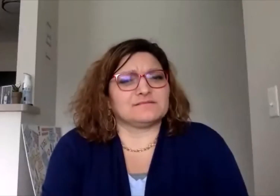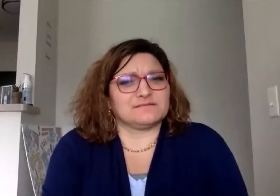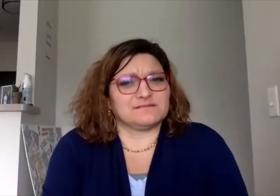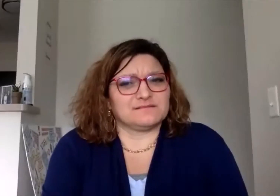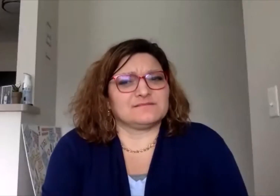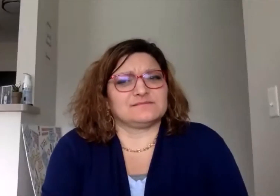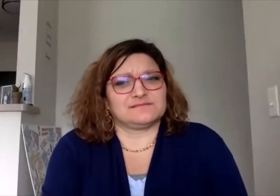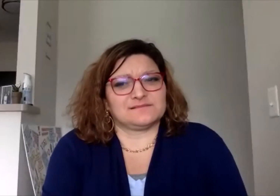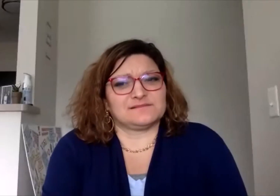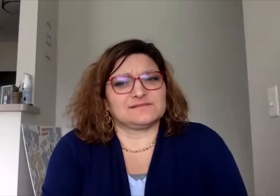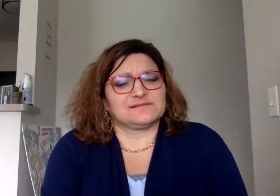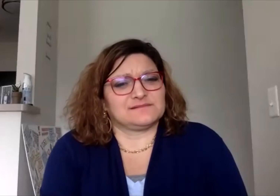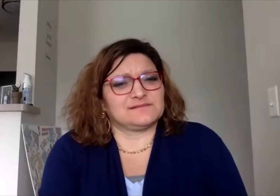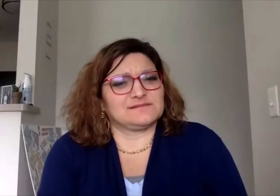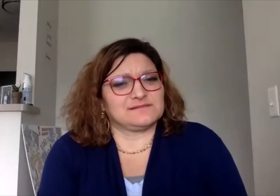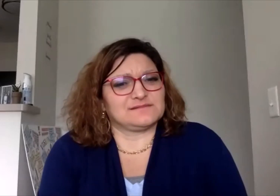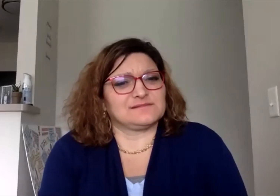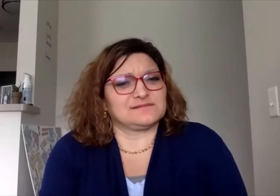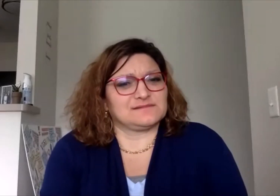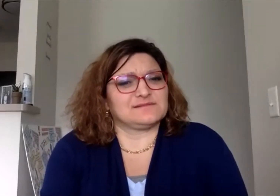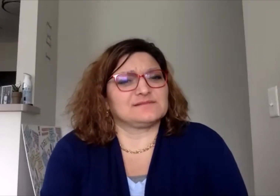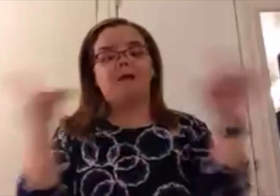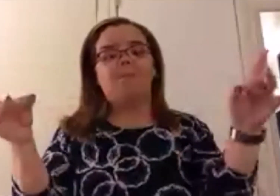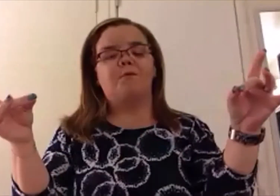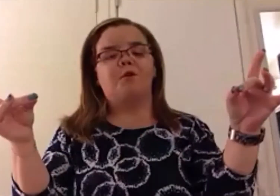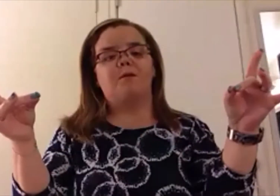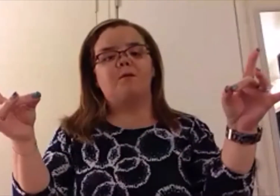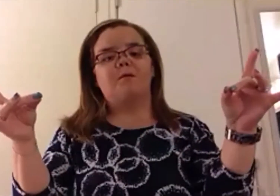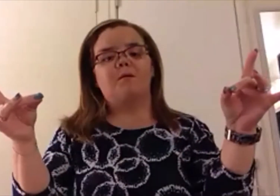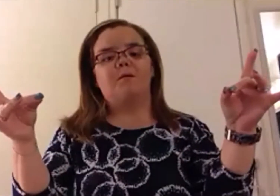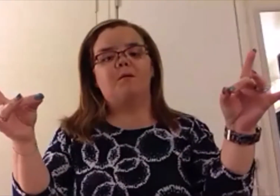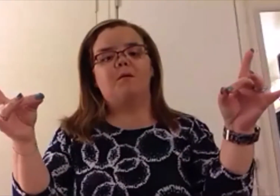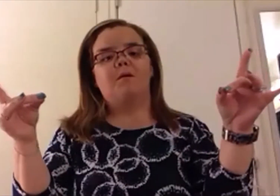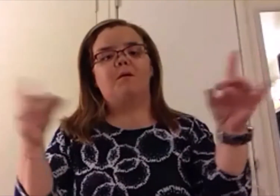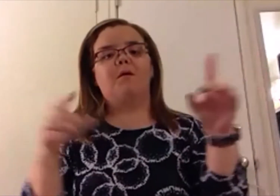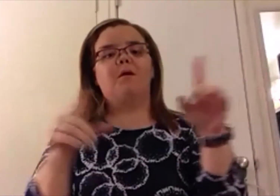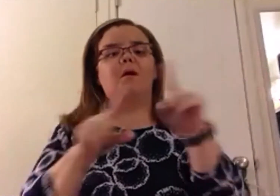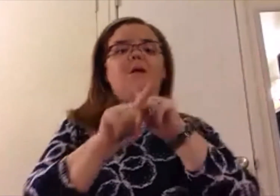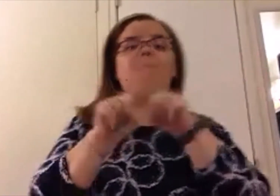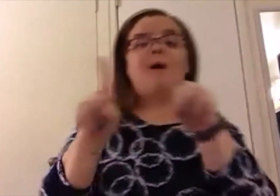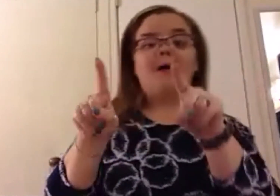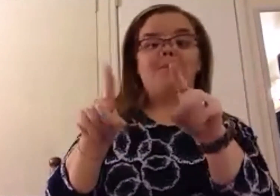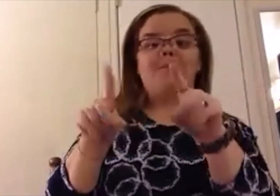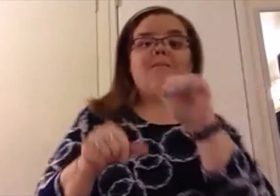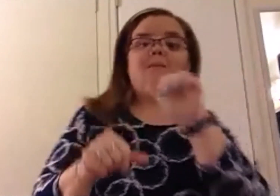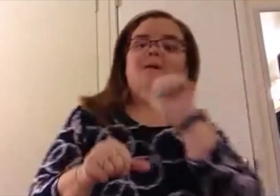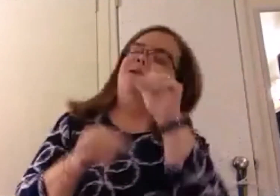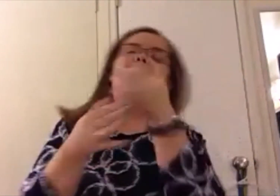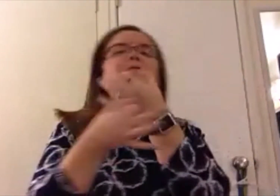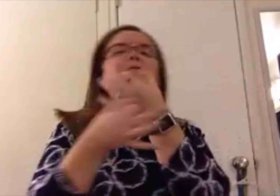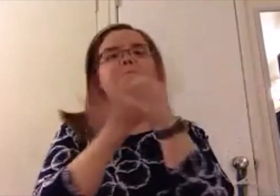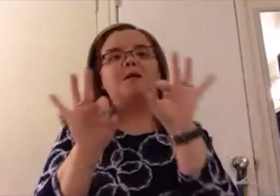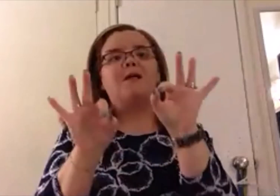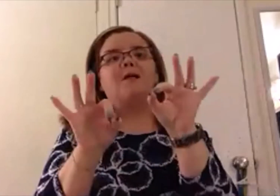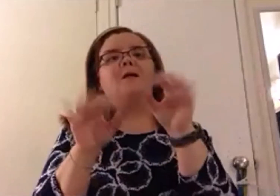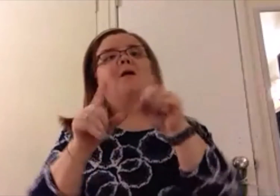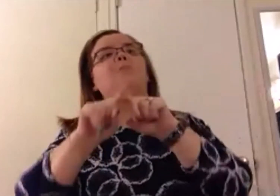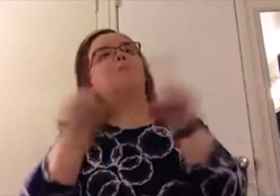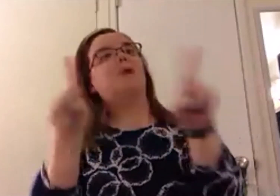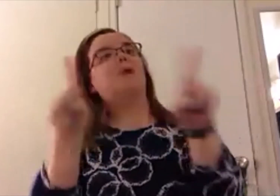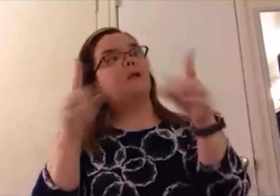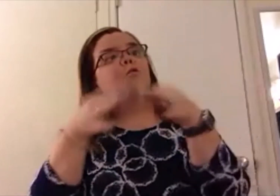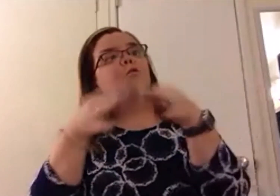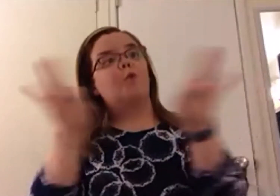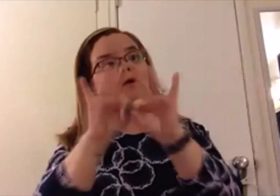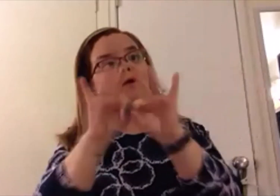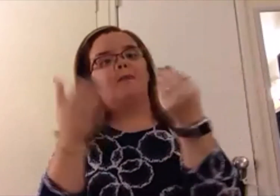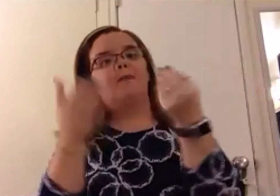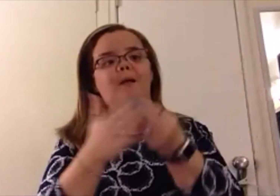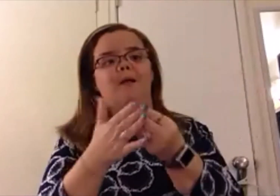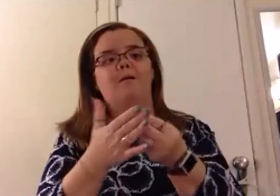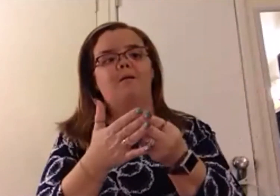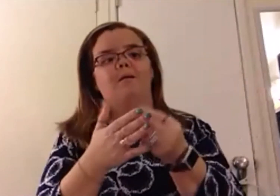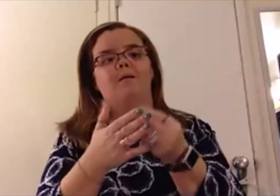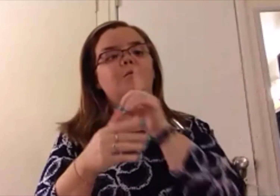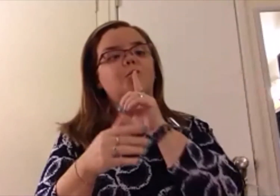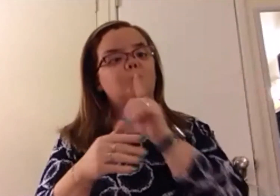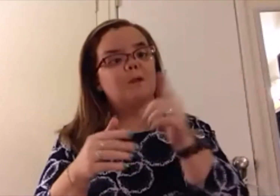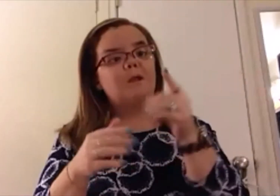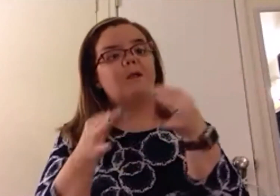what you're saying will be captioned but it's not free but it's worth the money it is really